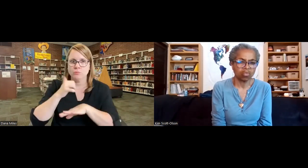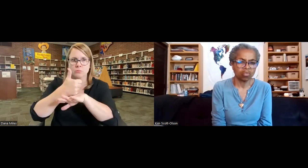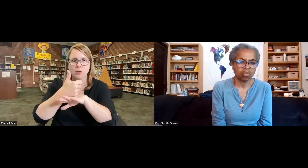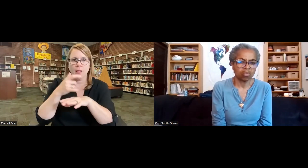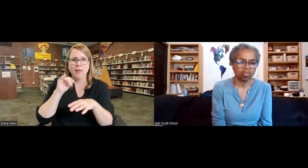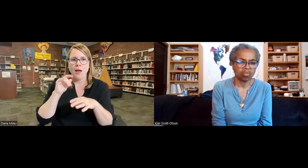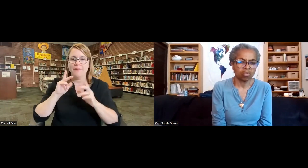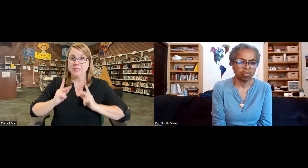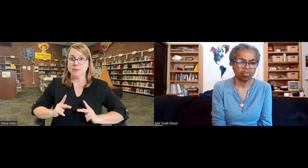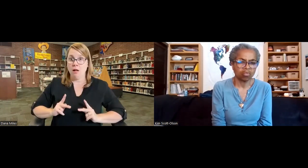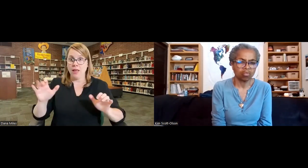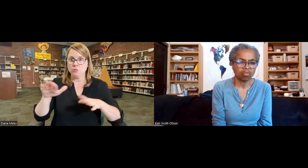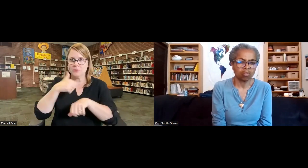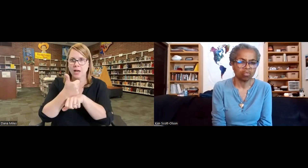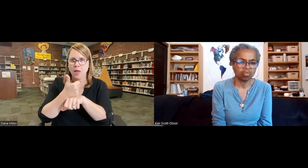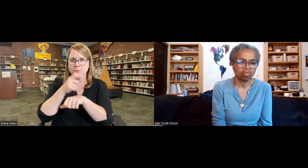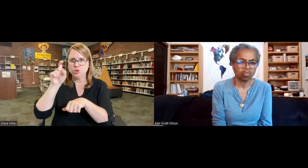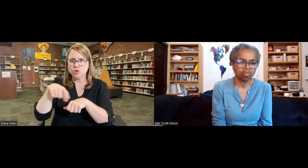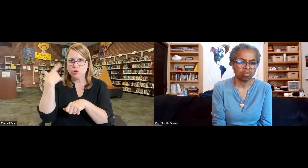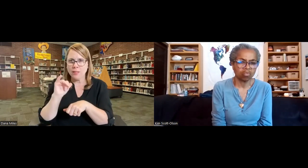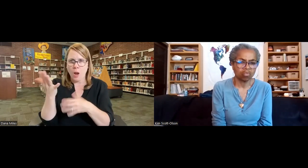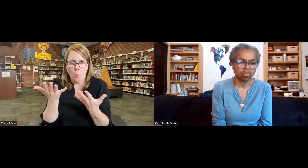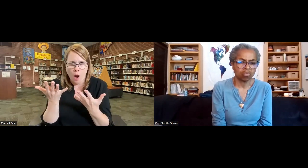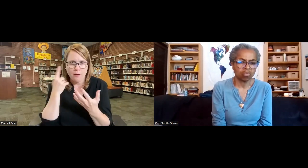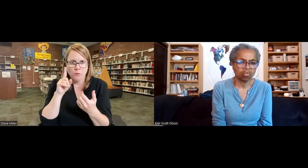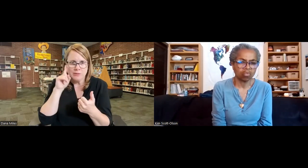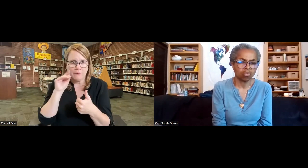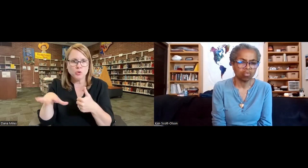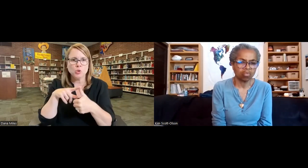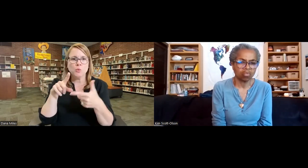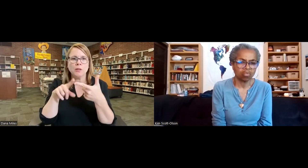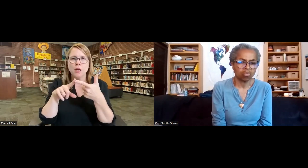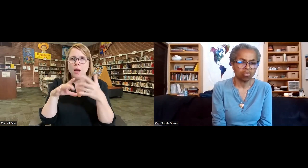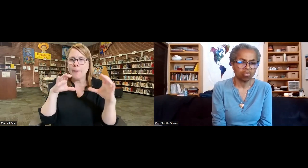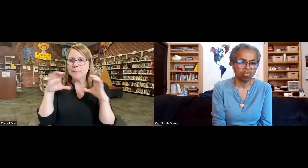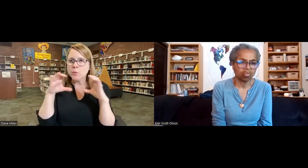in terms of a physical classroom setup and what that should look like for Deaf students.